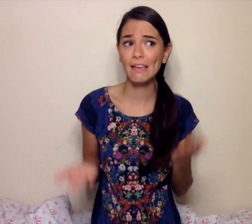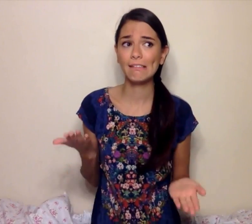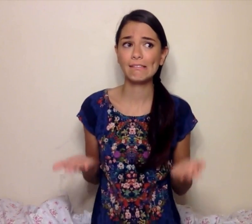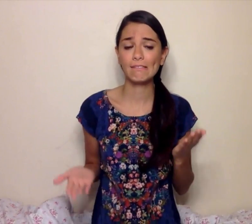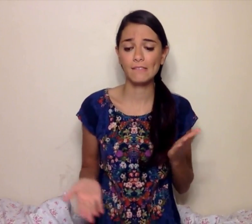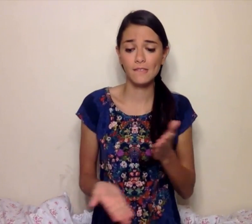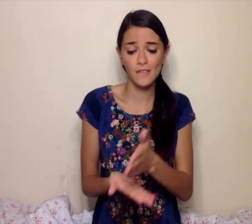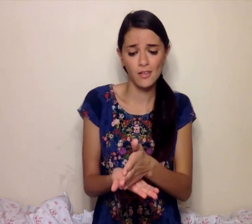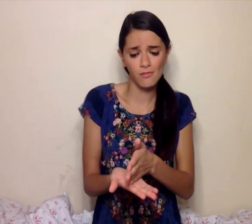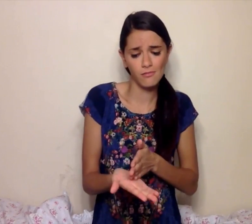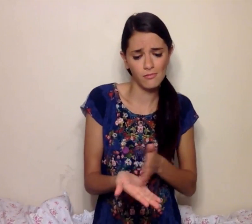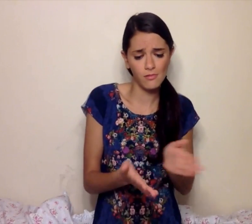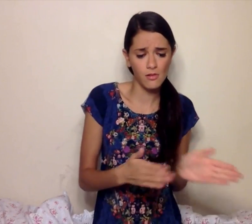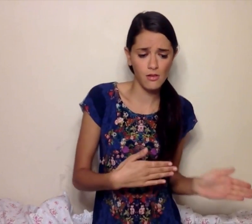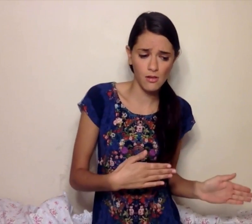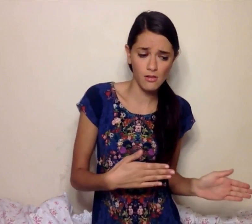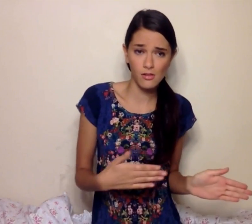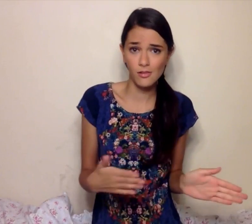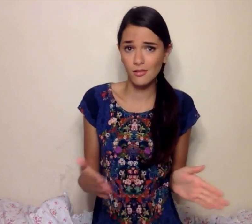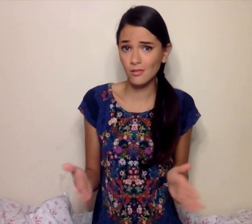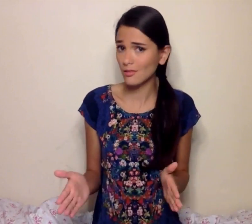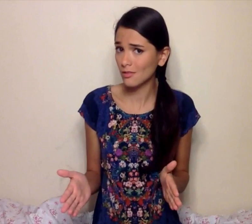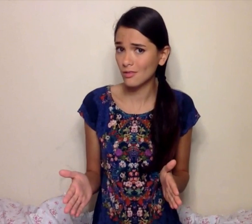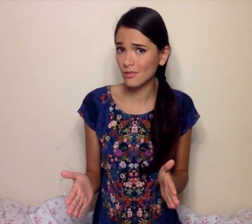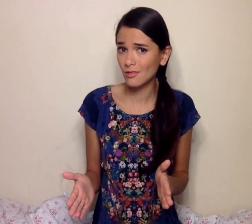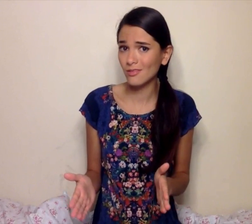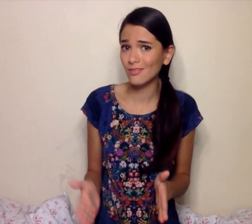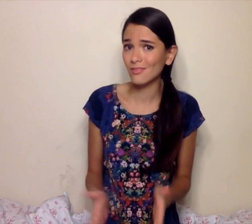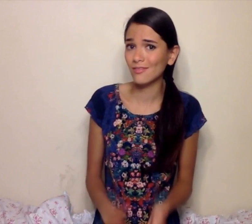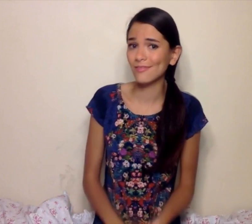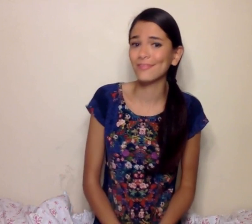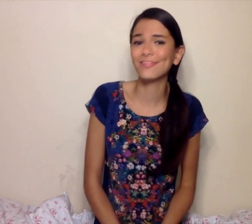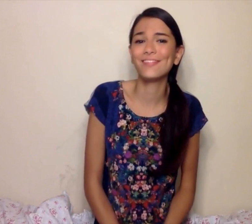Maybe it's all part of a plan